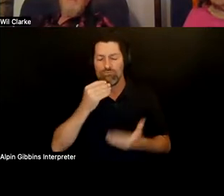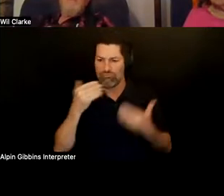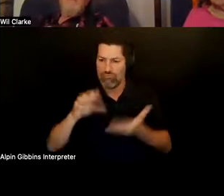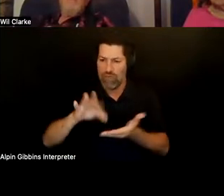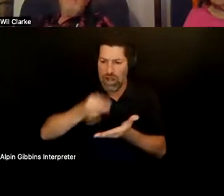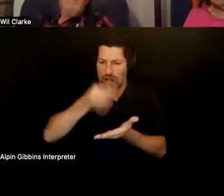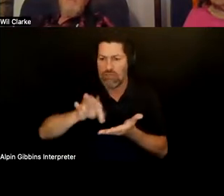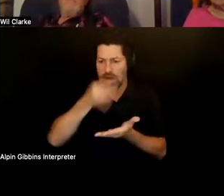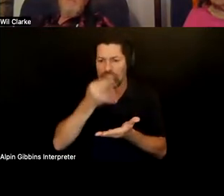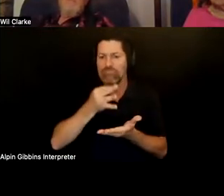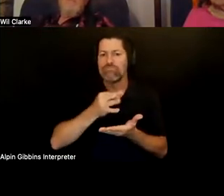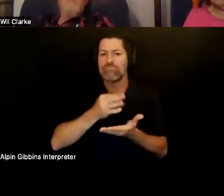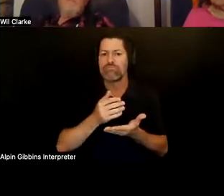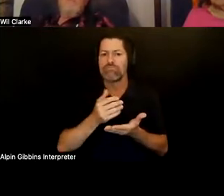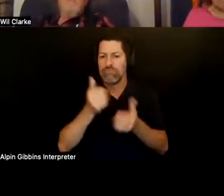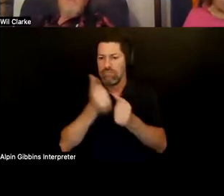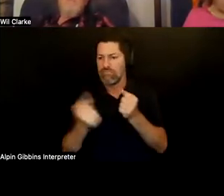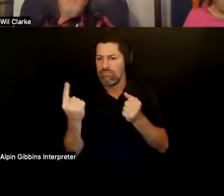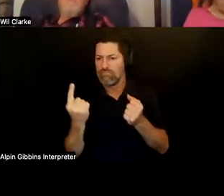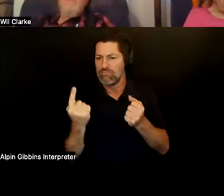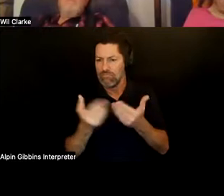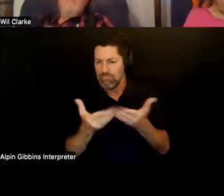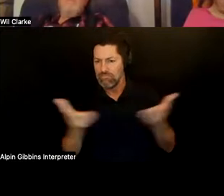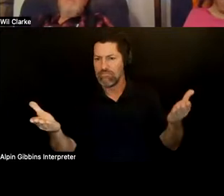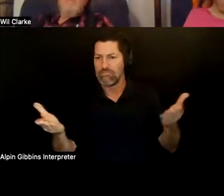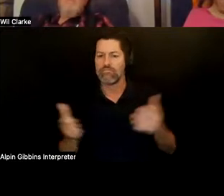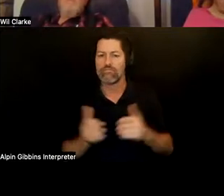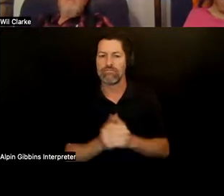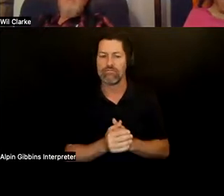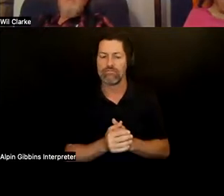all of the 19:19:51 The people at the cater. They are